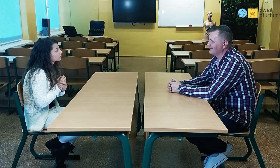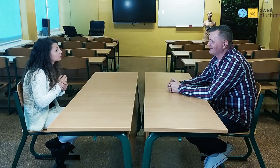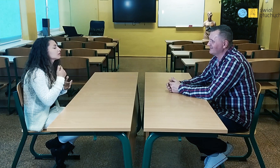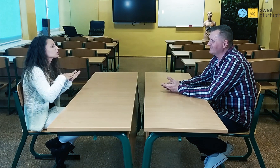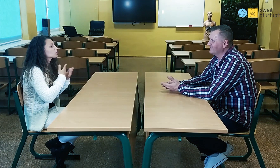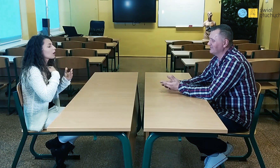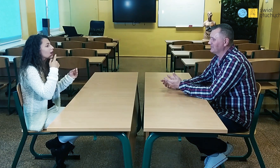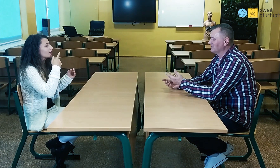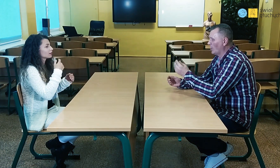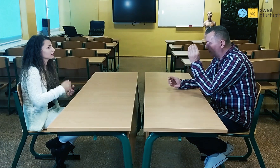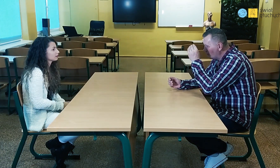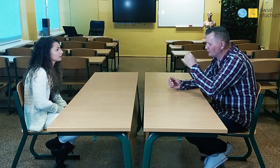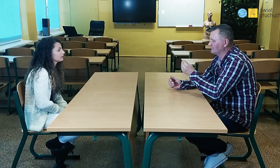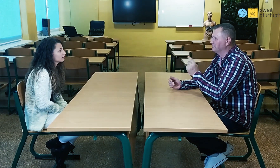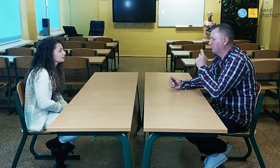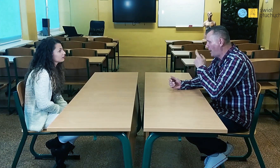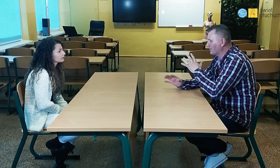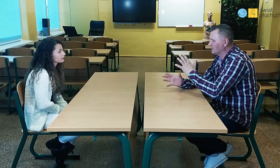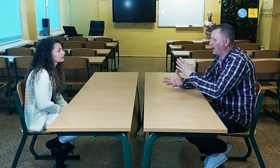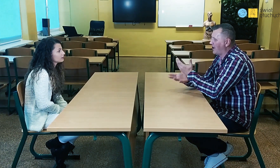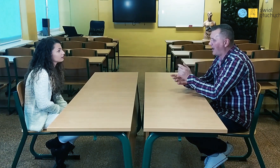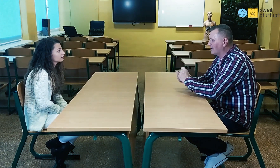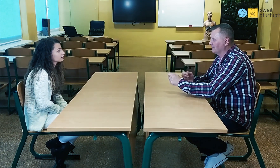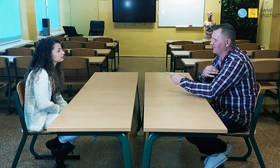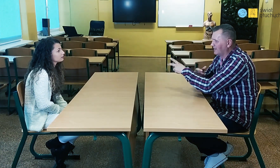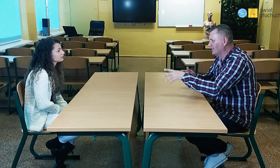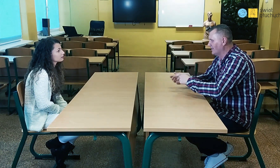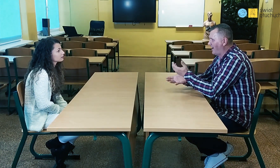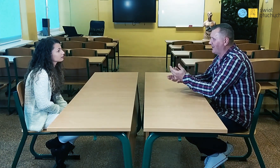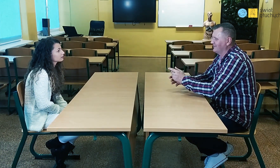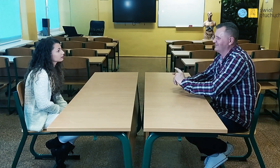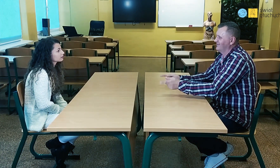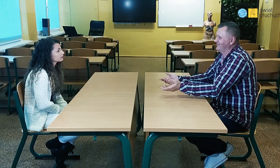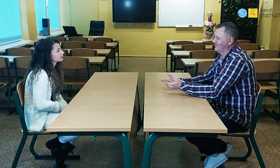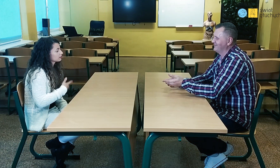In September and October, it was study time instead of play. Sometimes we played during breaks.